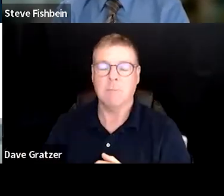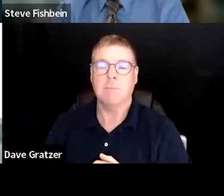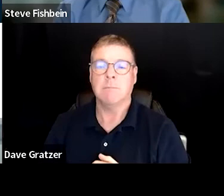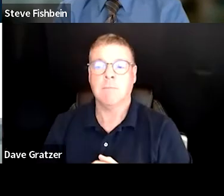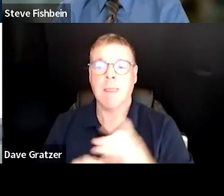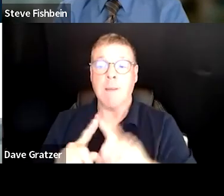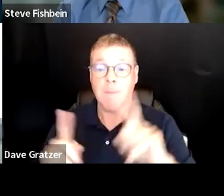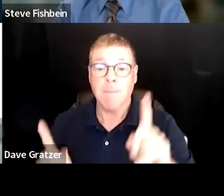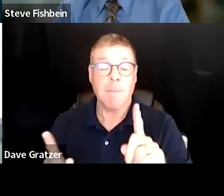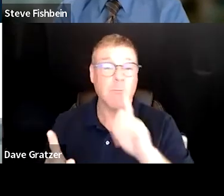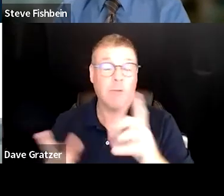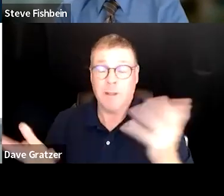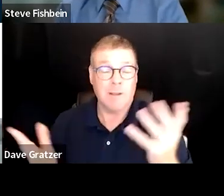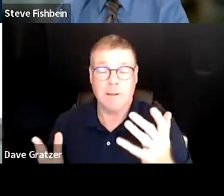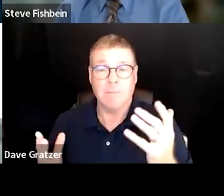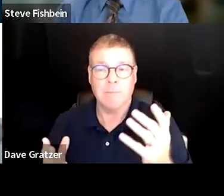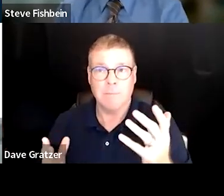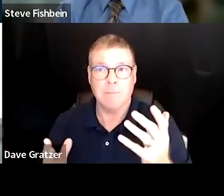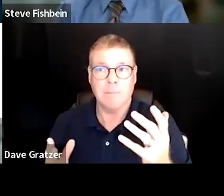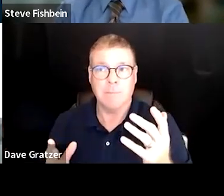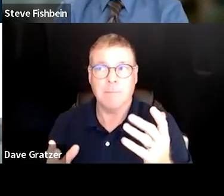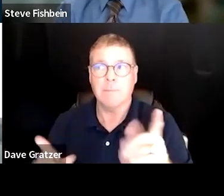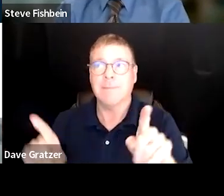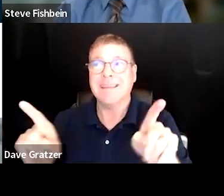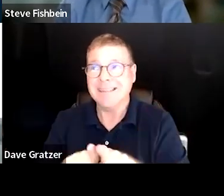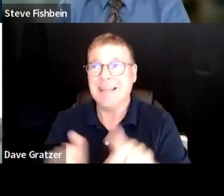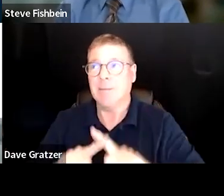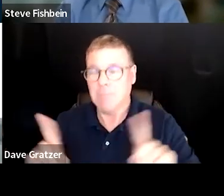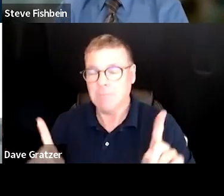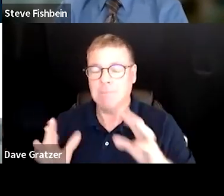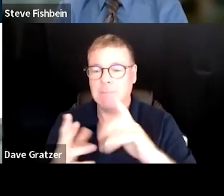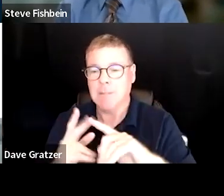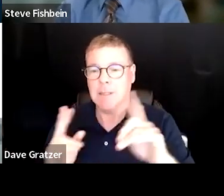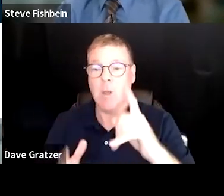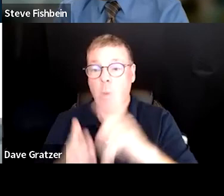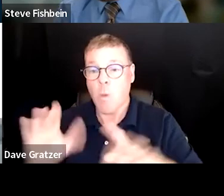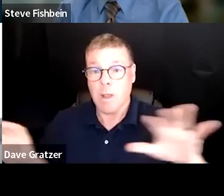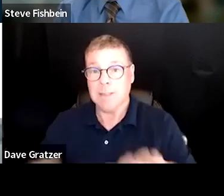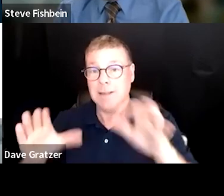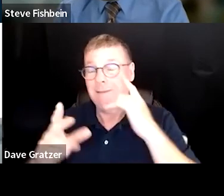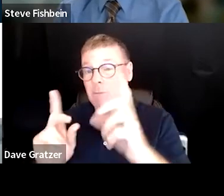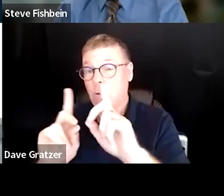But essentially in the same, well, same, but a little modified training was done for the department of corrections